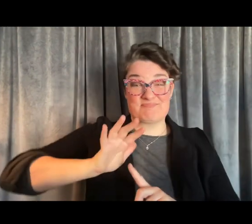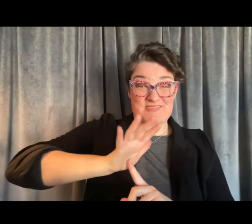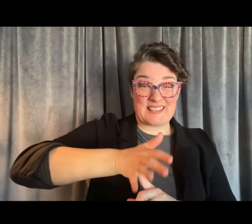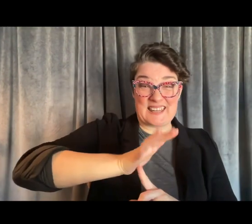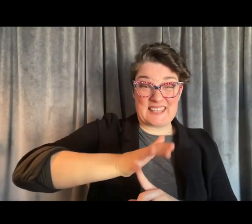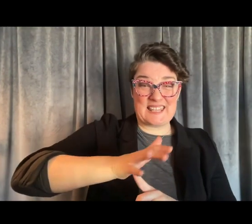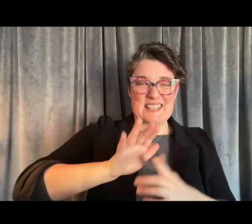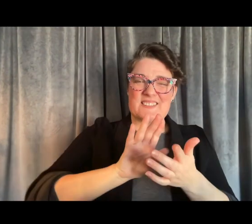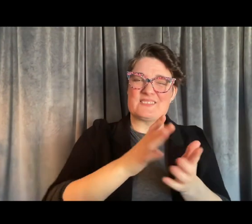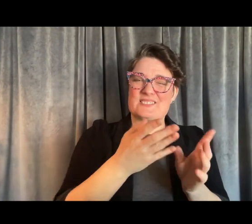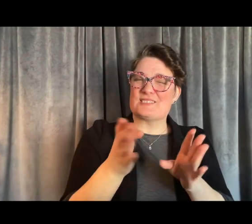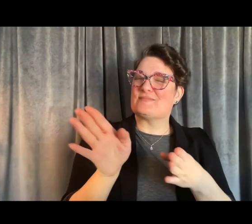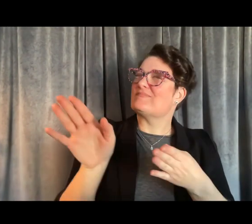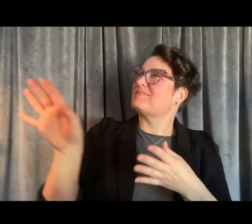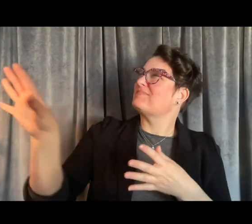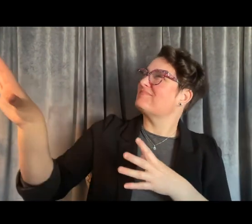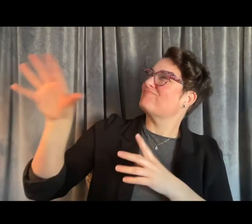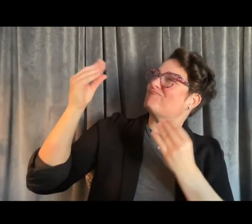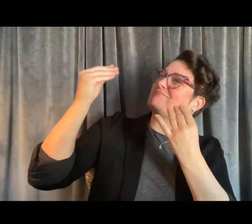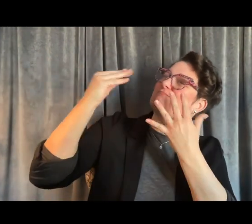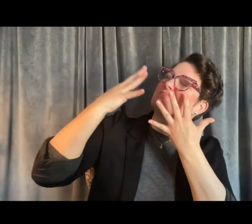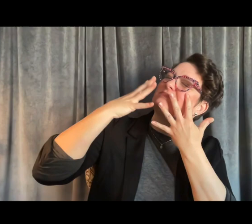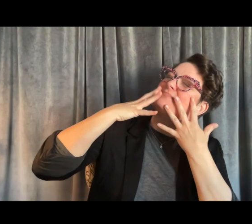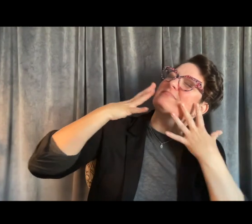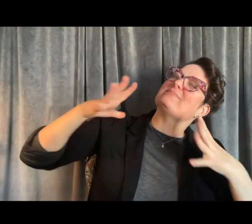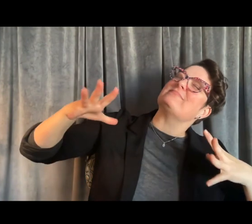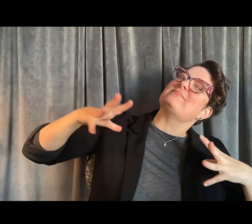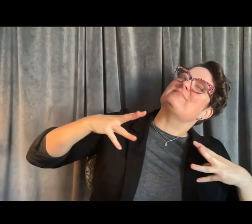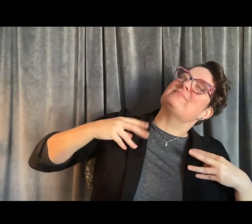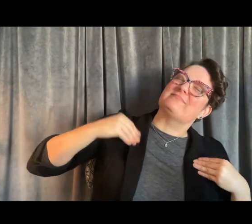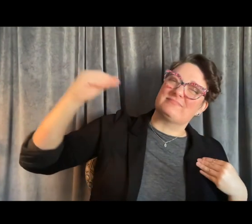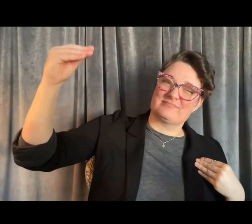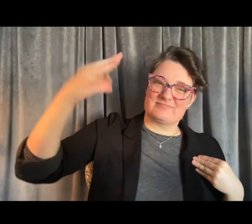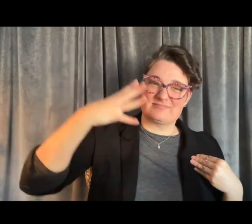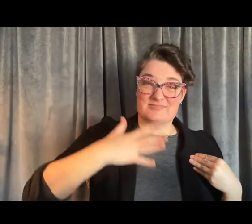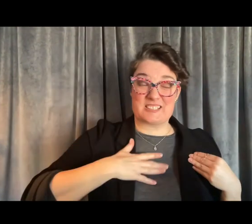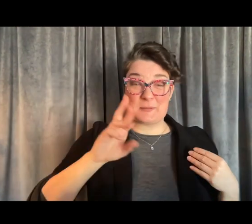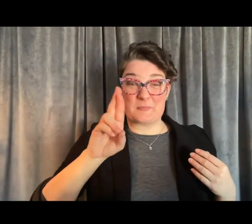turn to the sun and my roots go down.